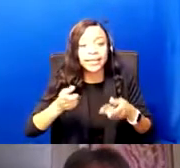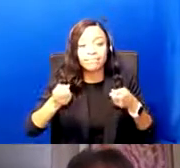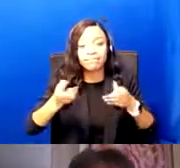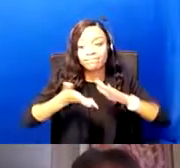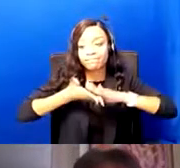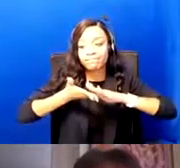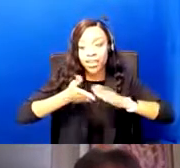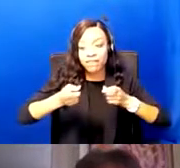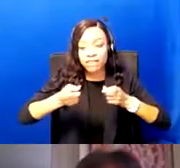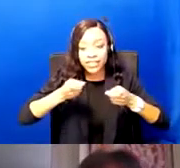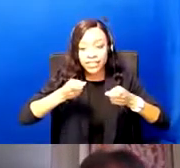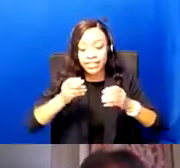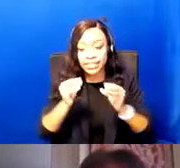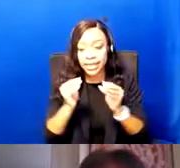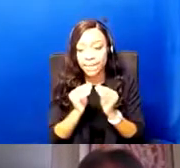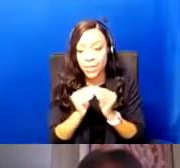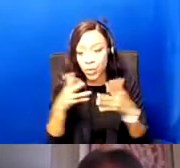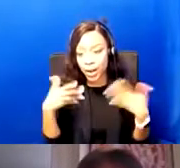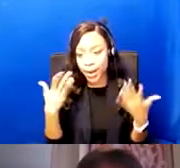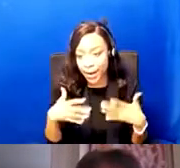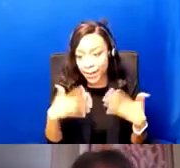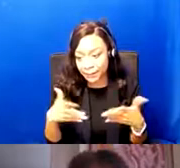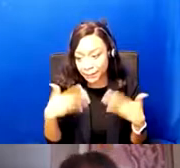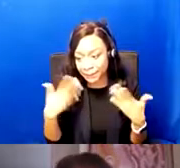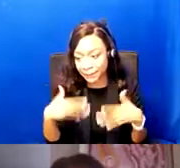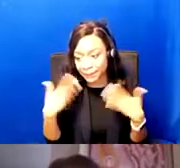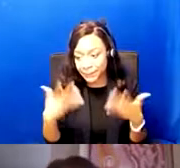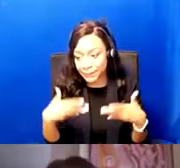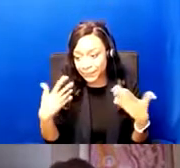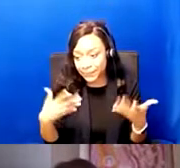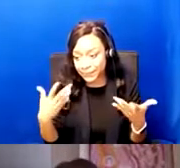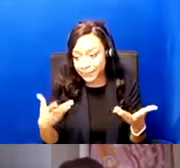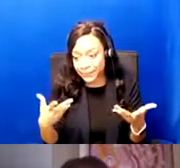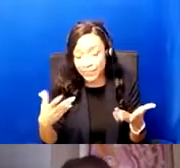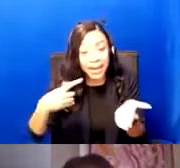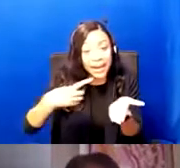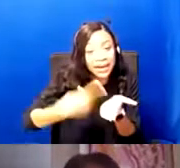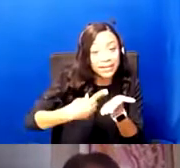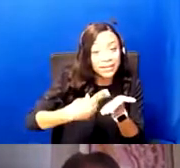perhaps collaborations between say a choreographer in Chile